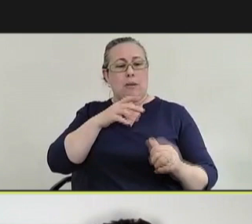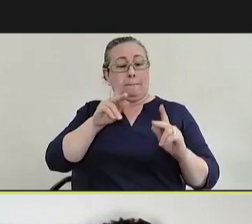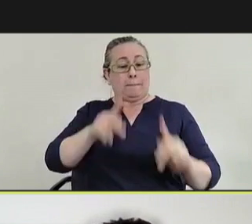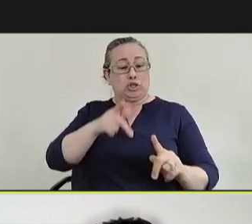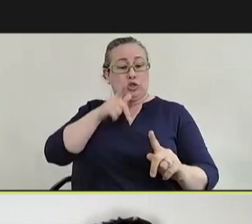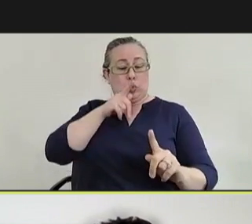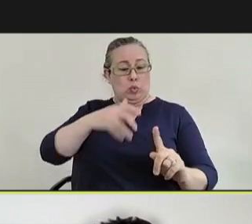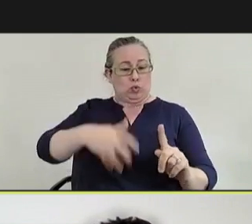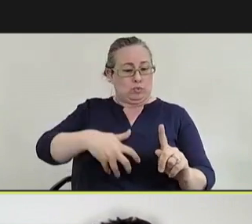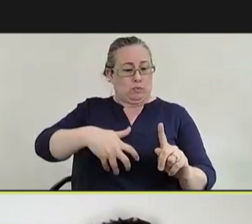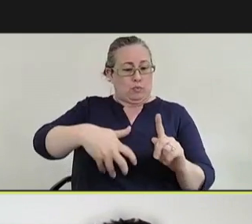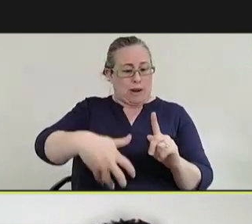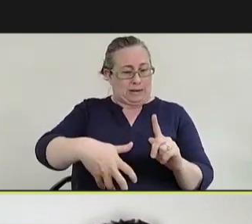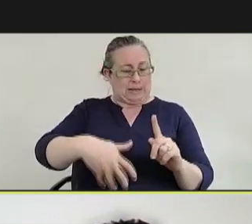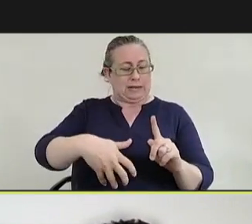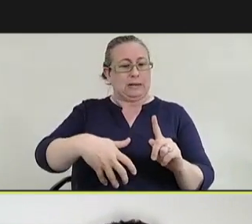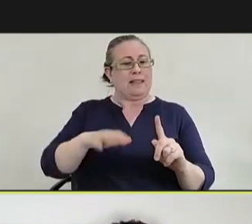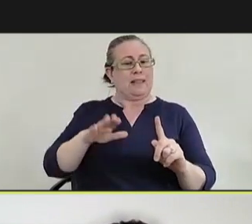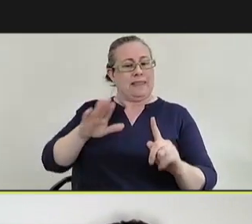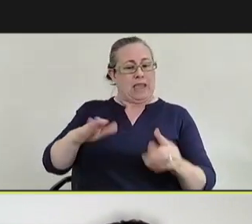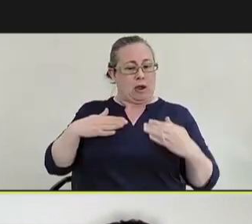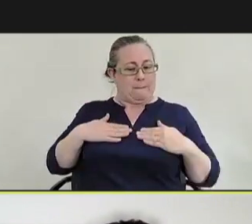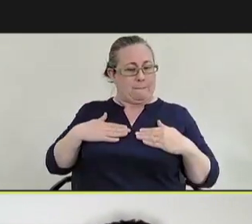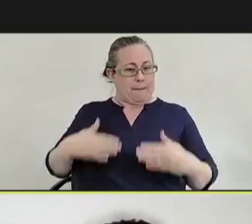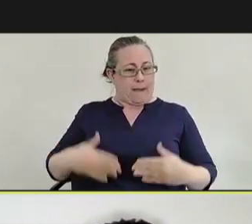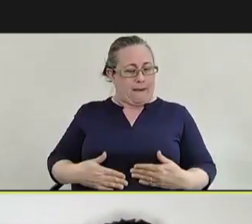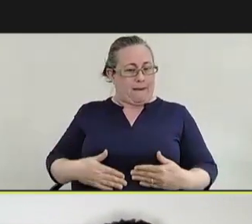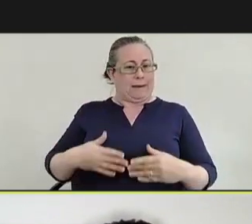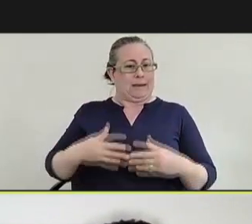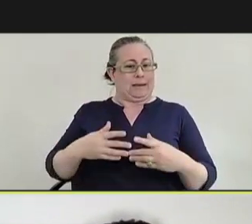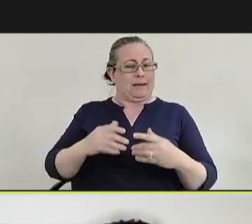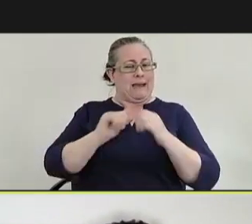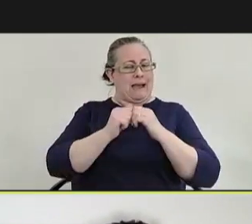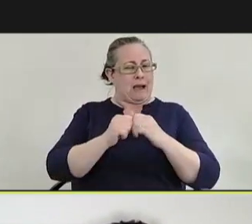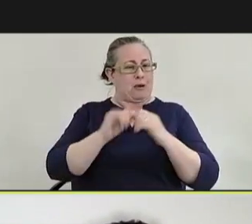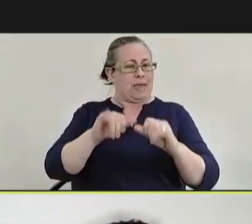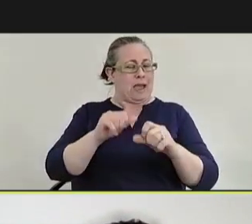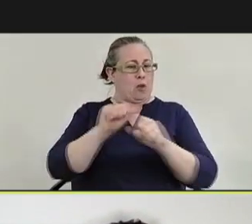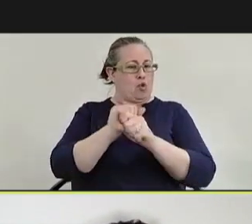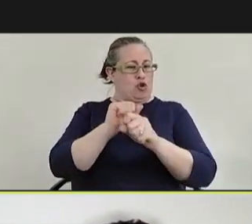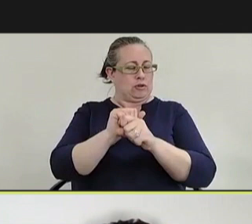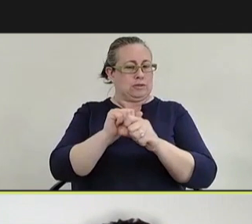or physiology works. And so we know there are changes in, particularly in their respiratory